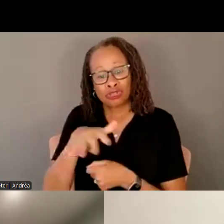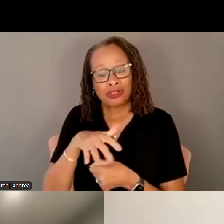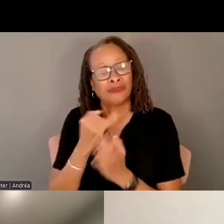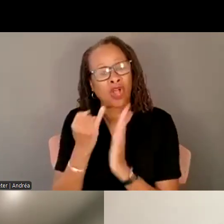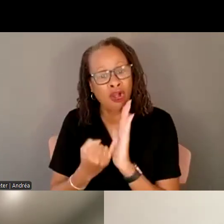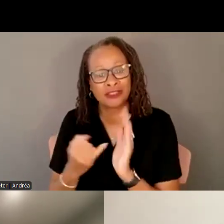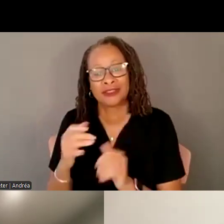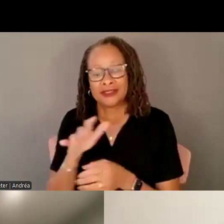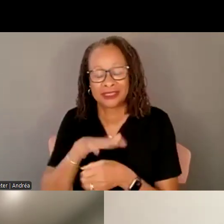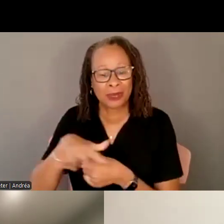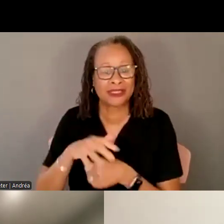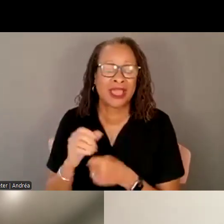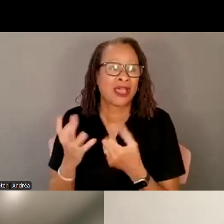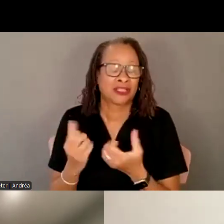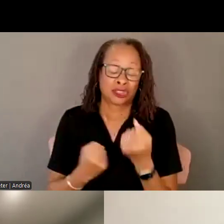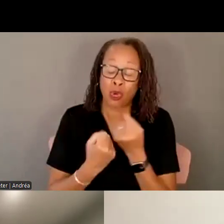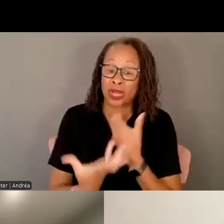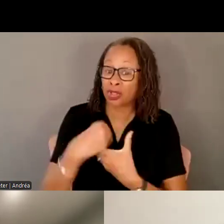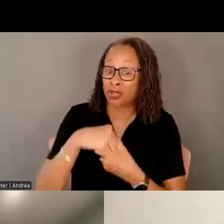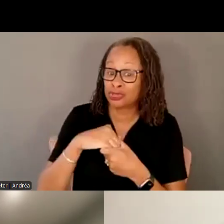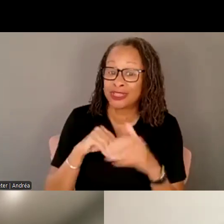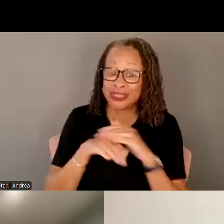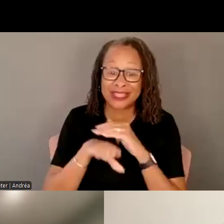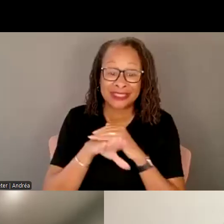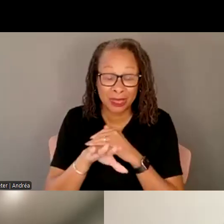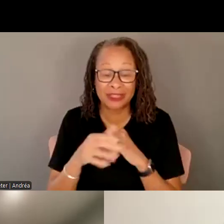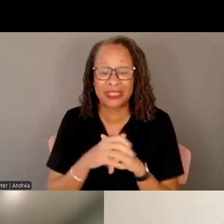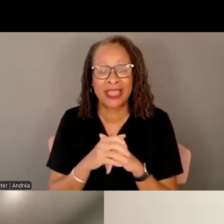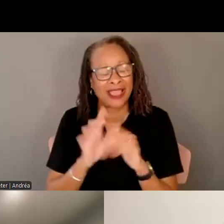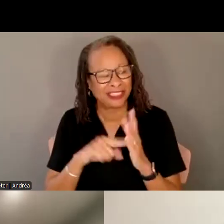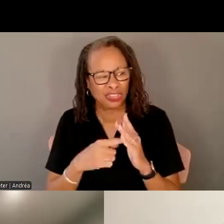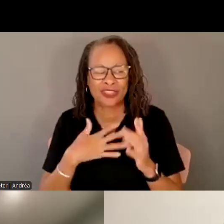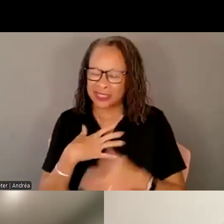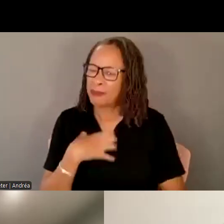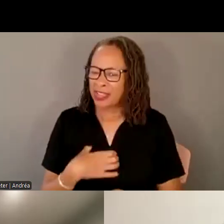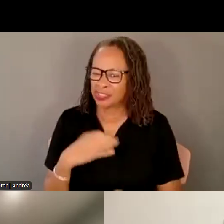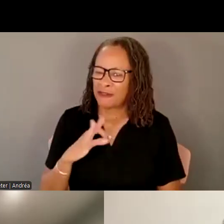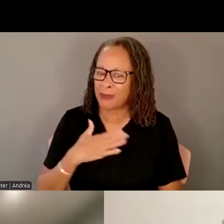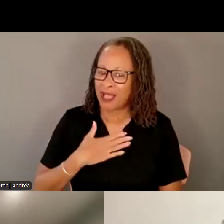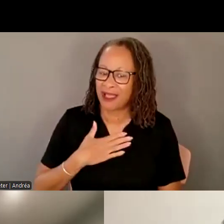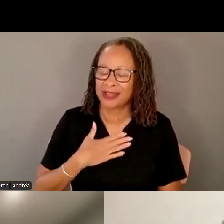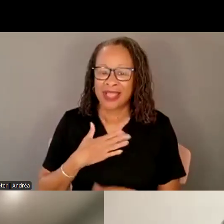supporting inclusion and accessibility initiatives. That's kind of passion of mine, so really excited to be here with you all.